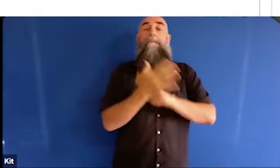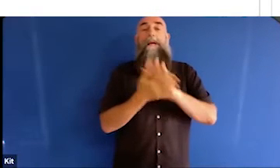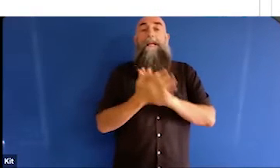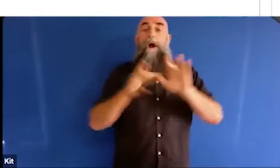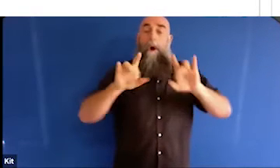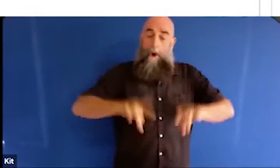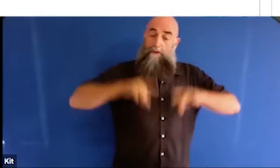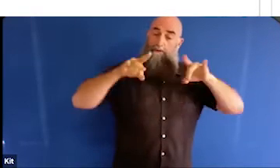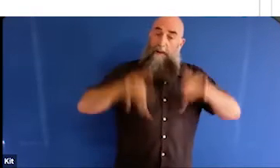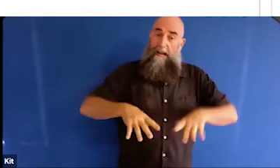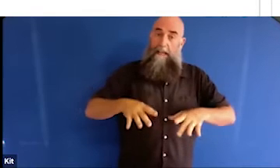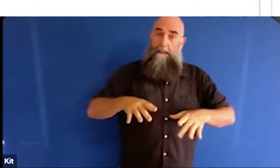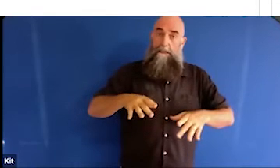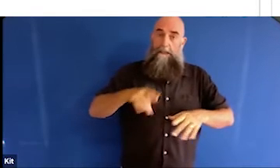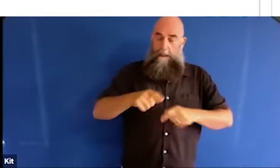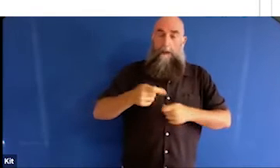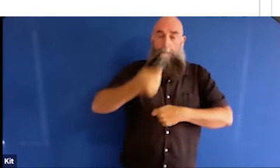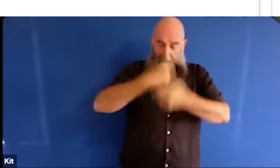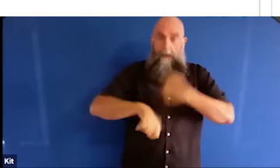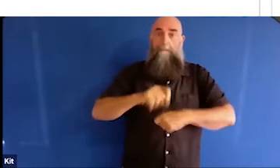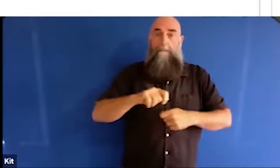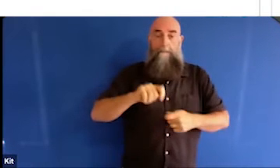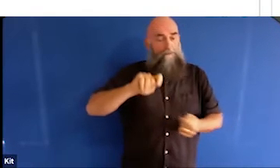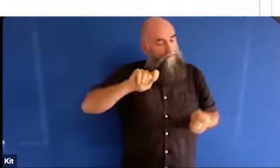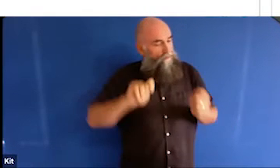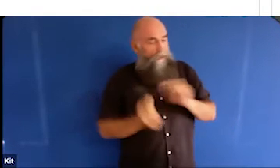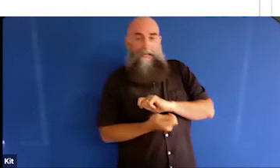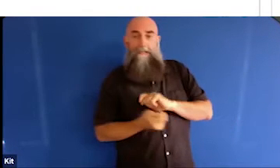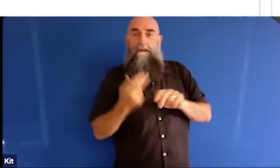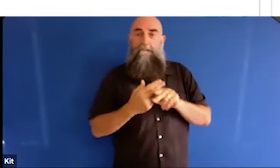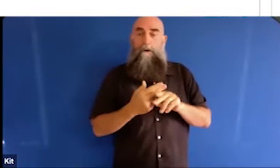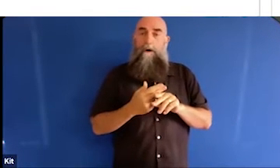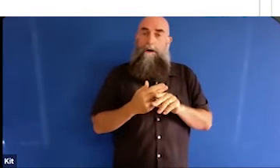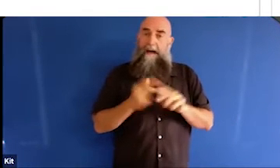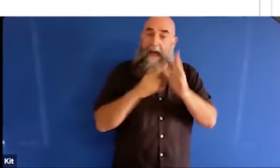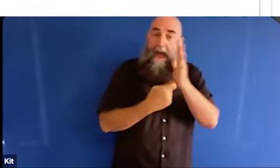creativity. That one relates to audiences and participation, and that sort of thing.